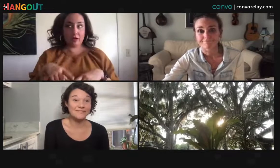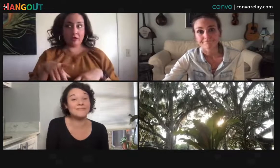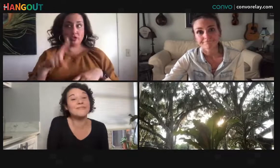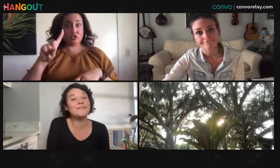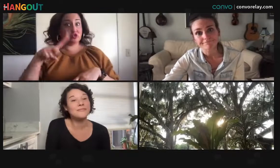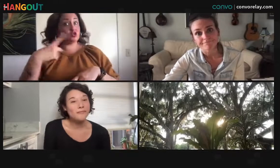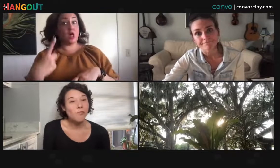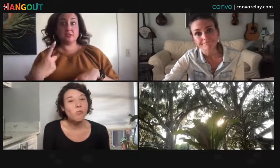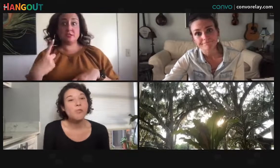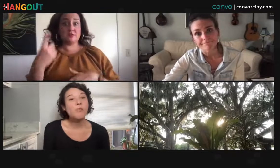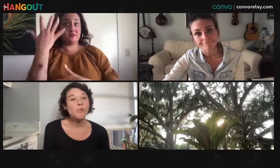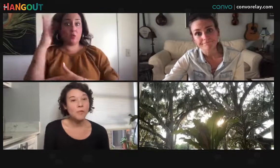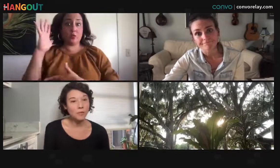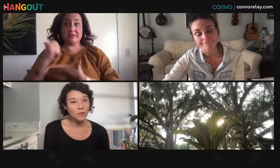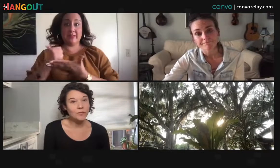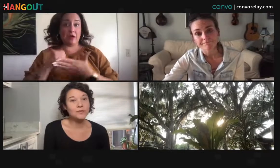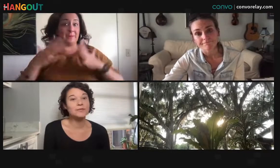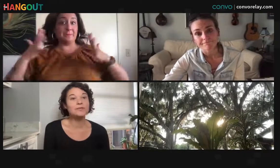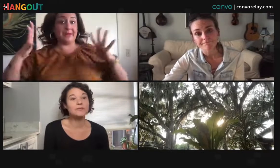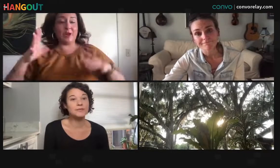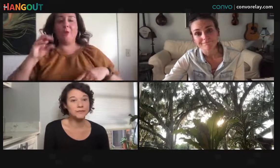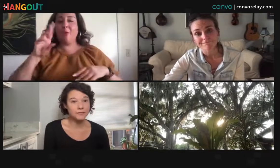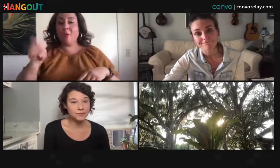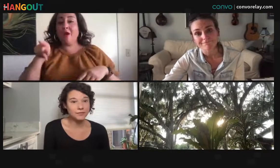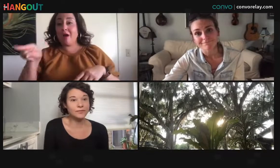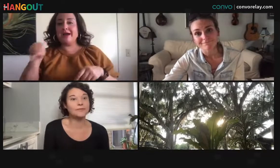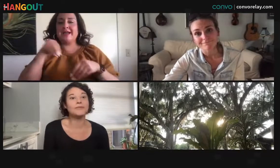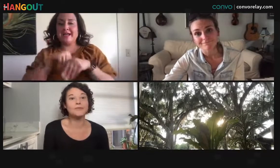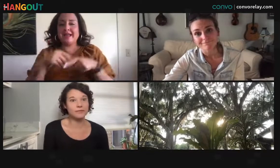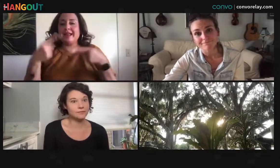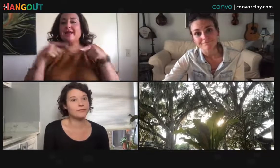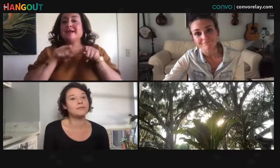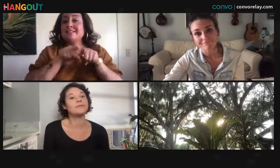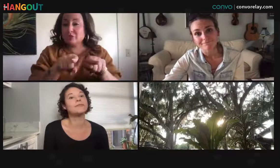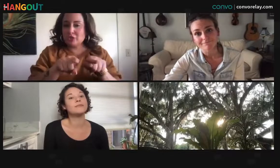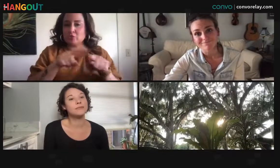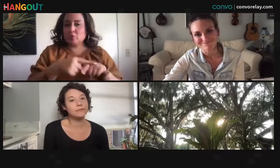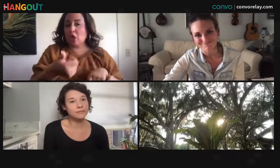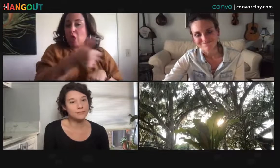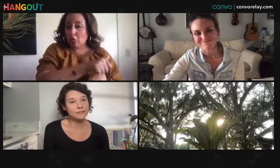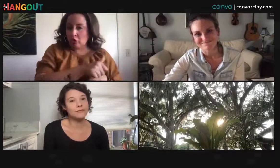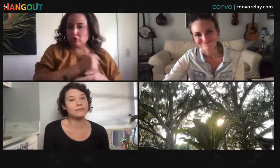go out and and do this so is it just let me ask you is it just force bathing or